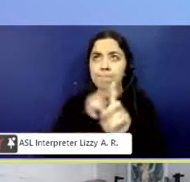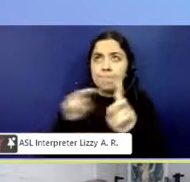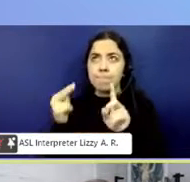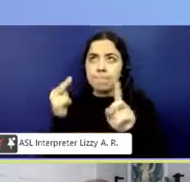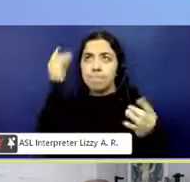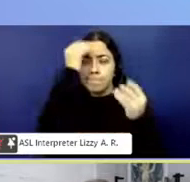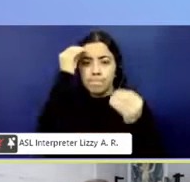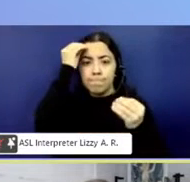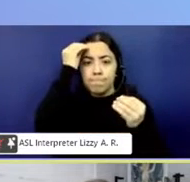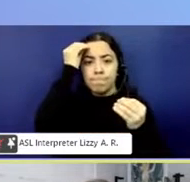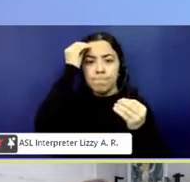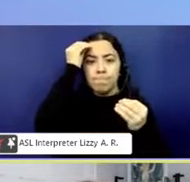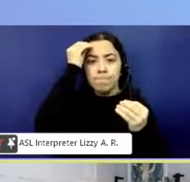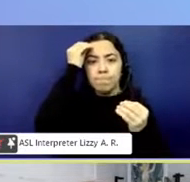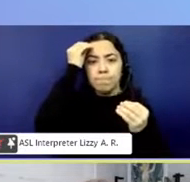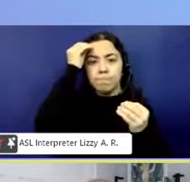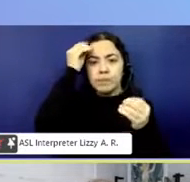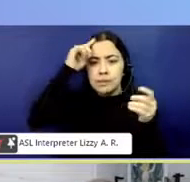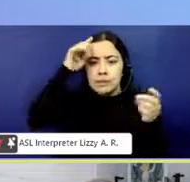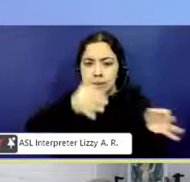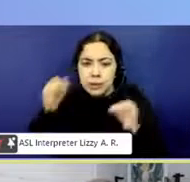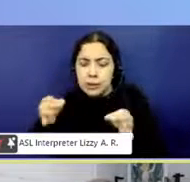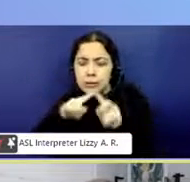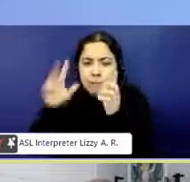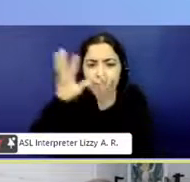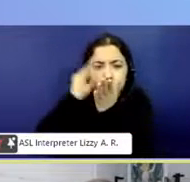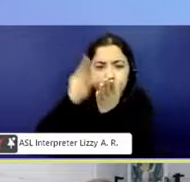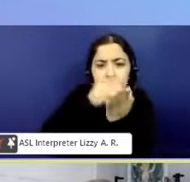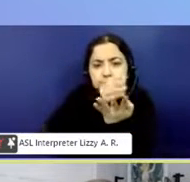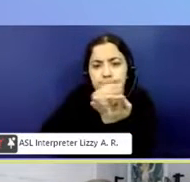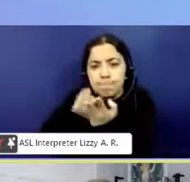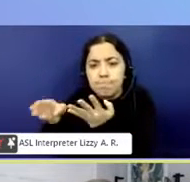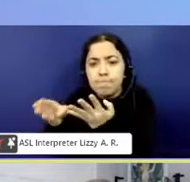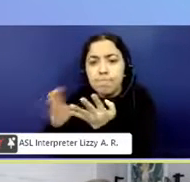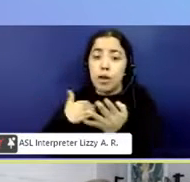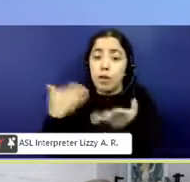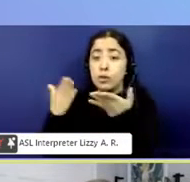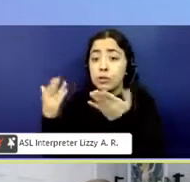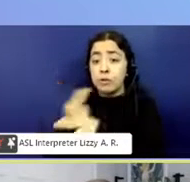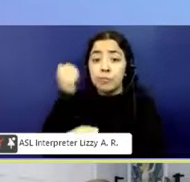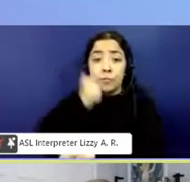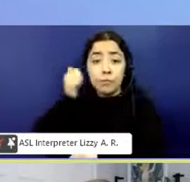the products and services we use every day don't typically account for those differences they force